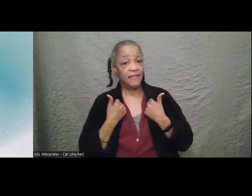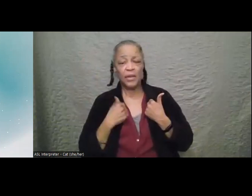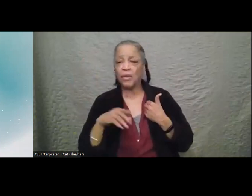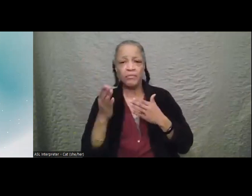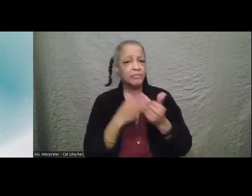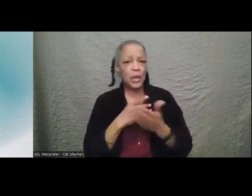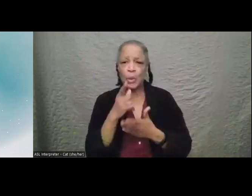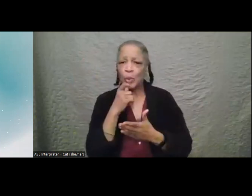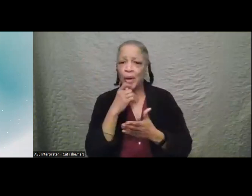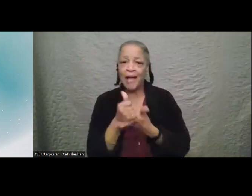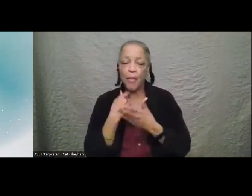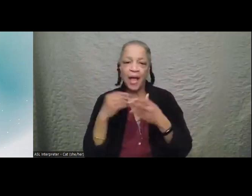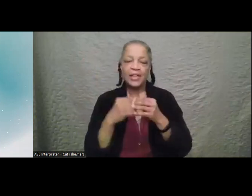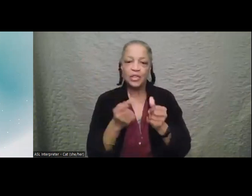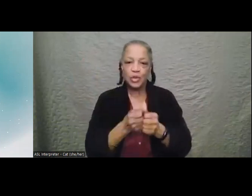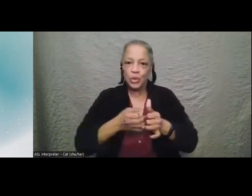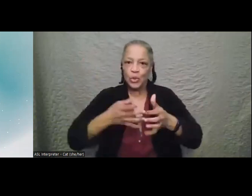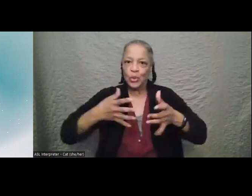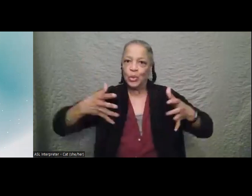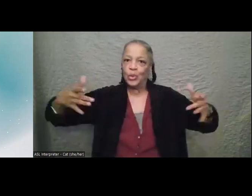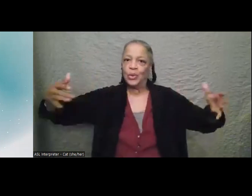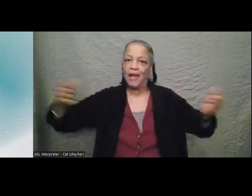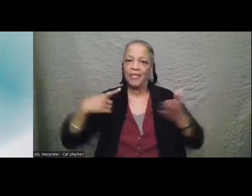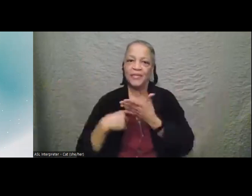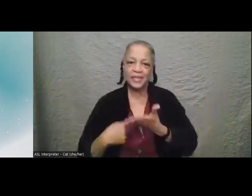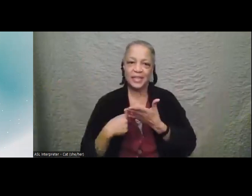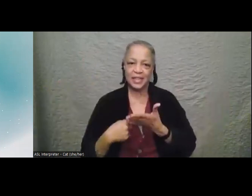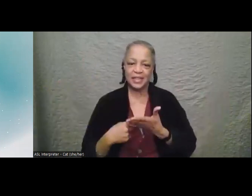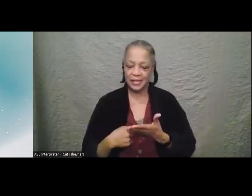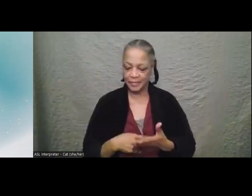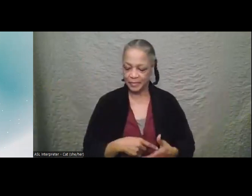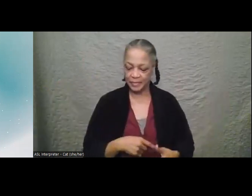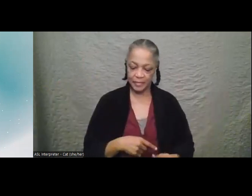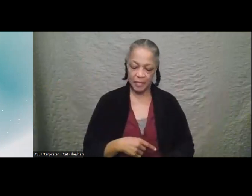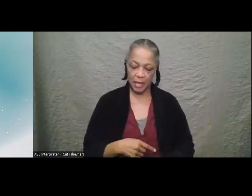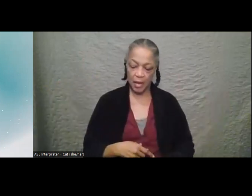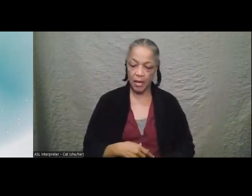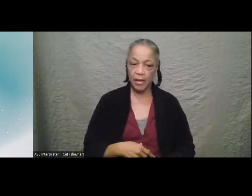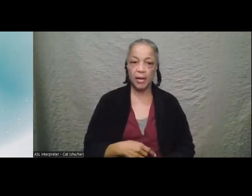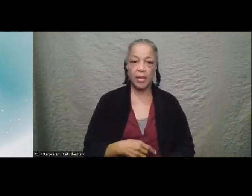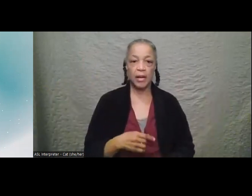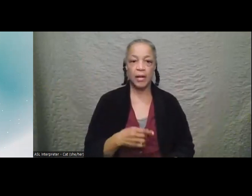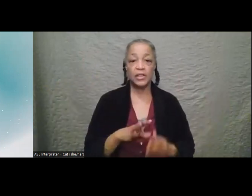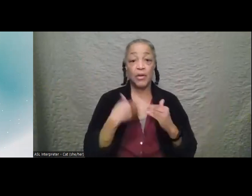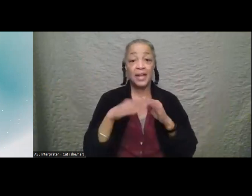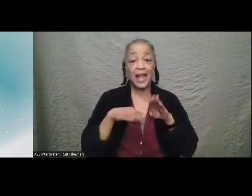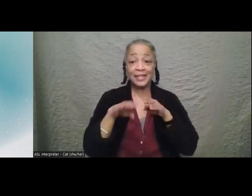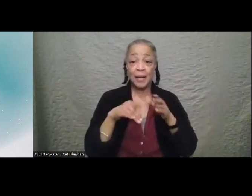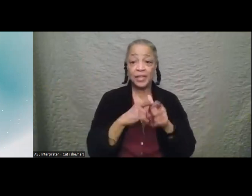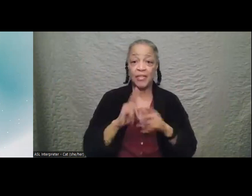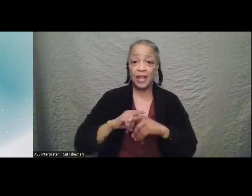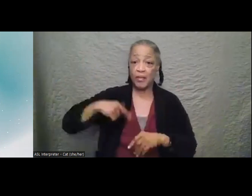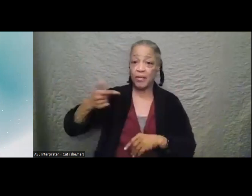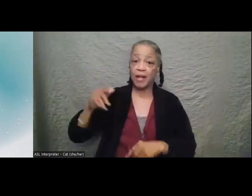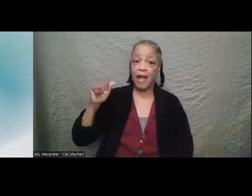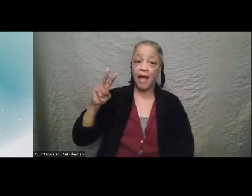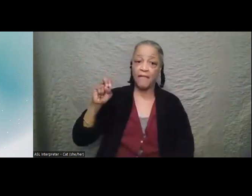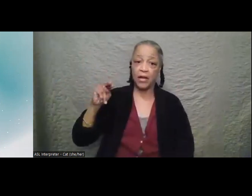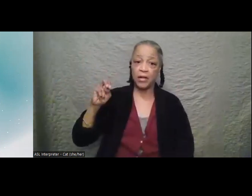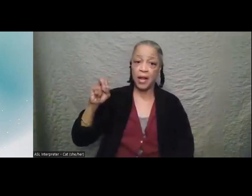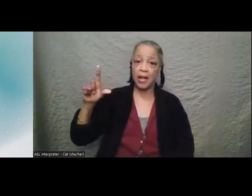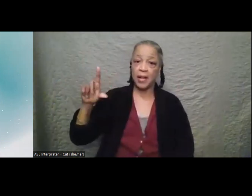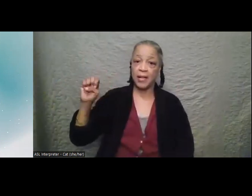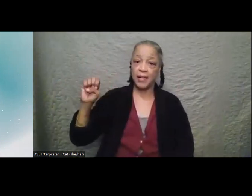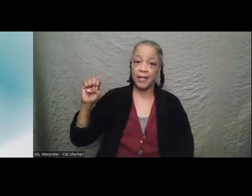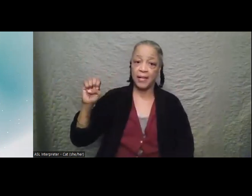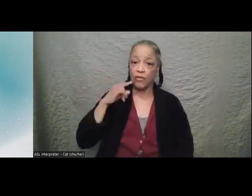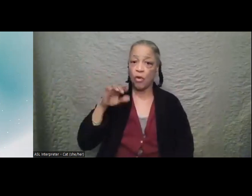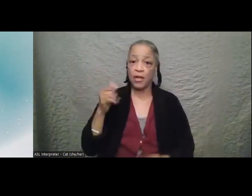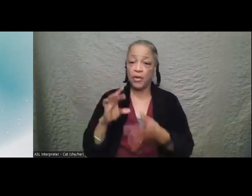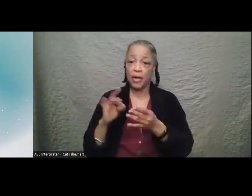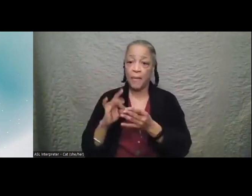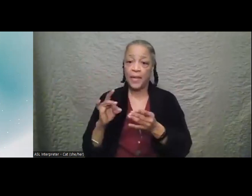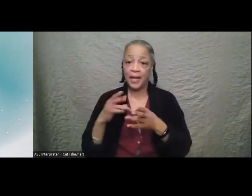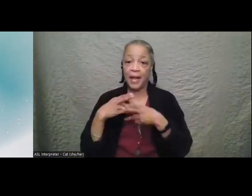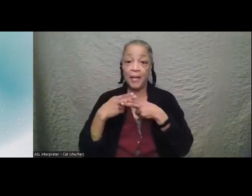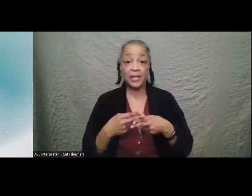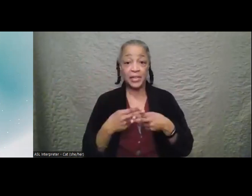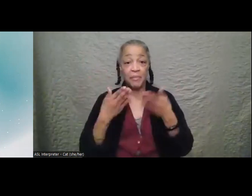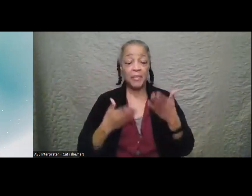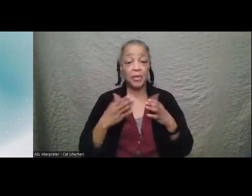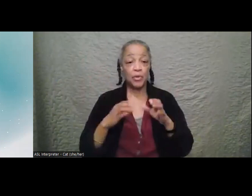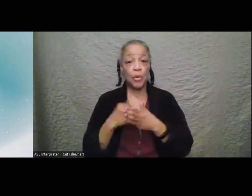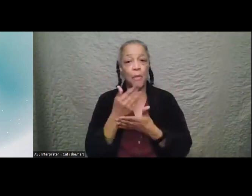Help us expand this conversation . I mentioned that we might do a part two or we